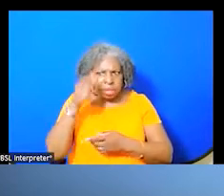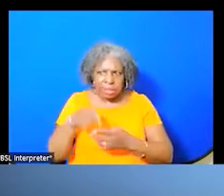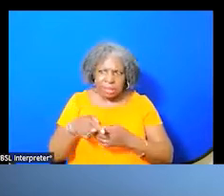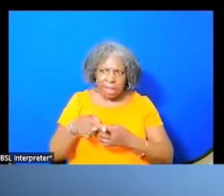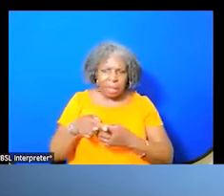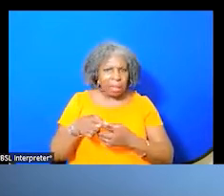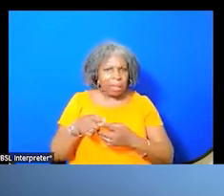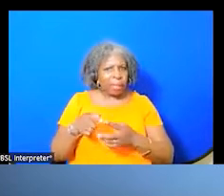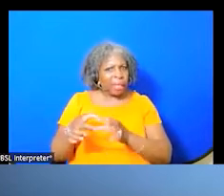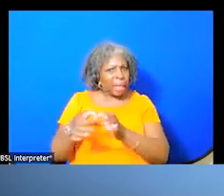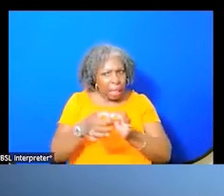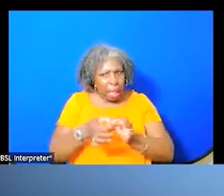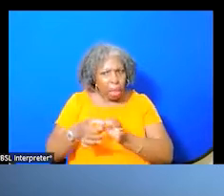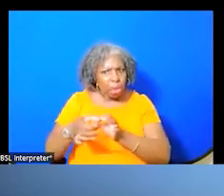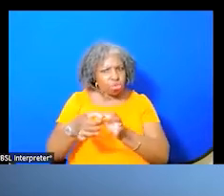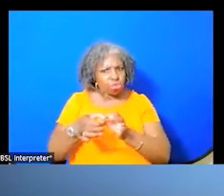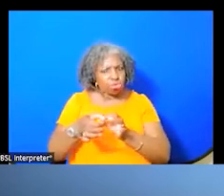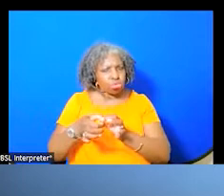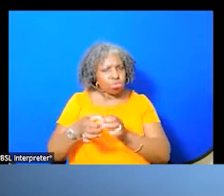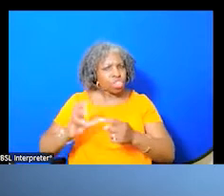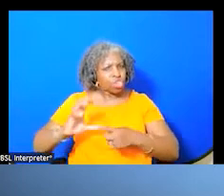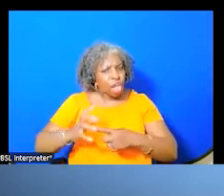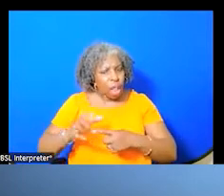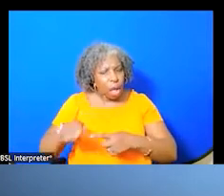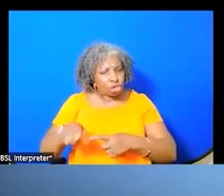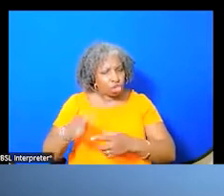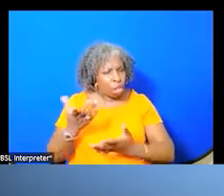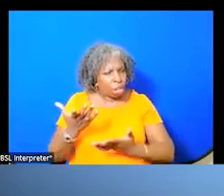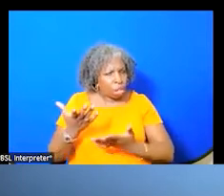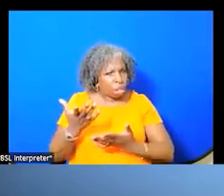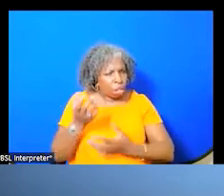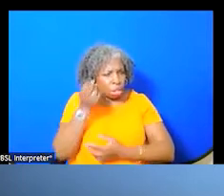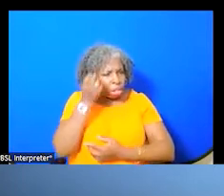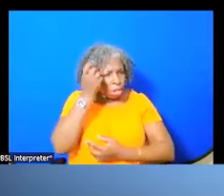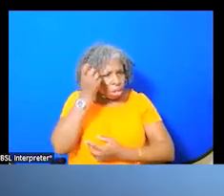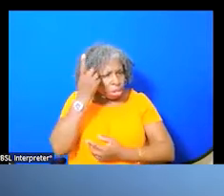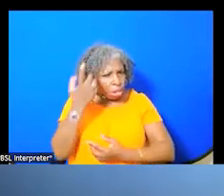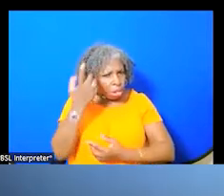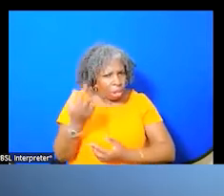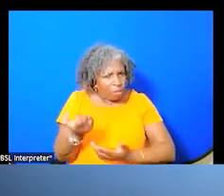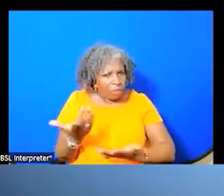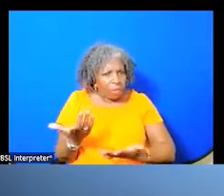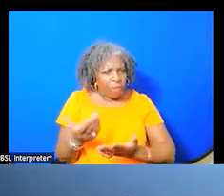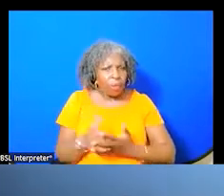Going even back to the geological? What was that? What is this?